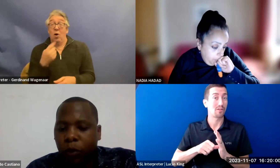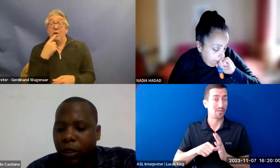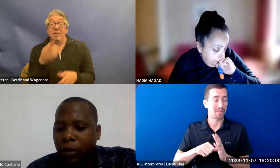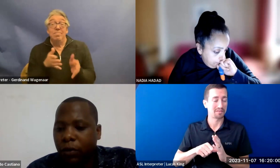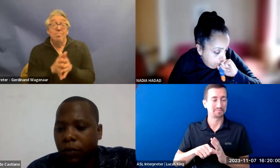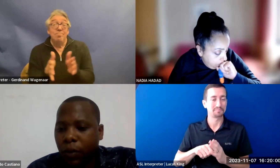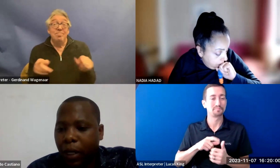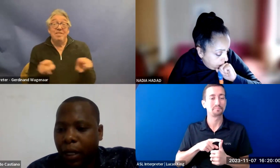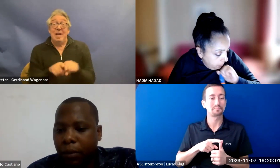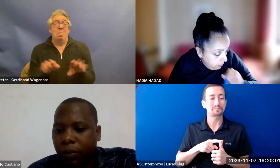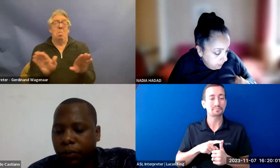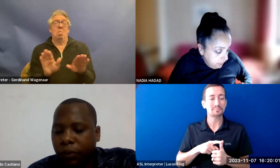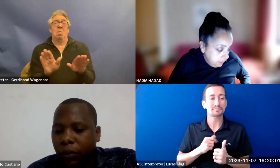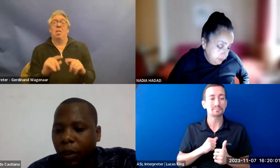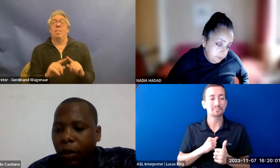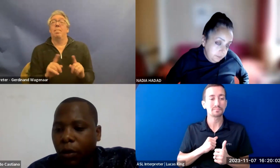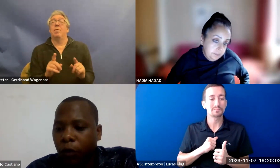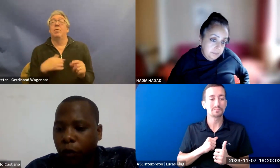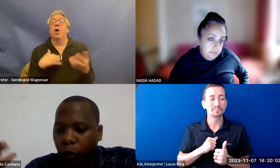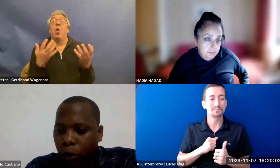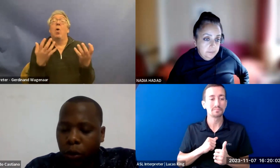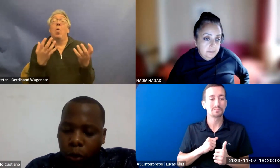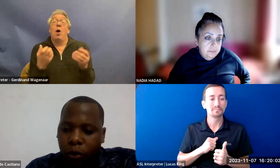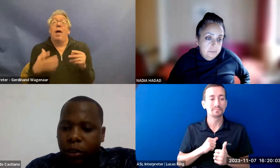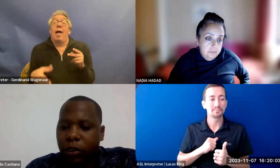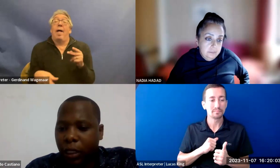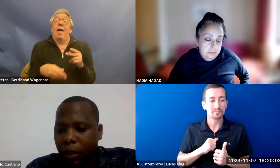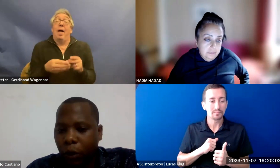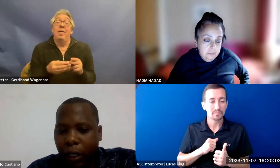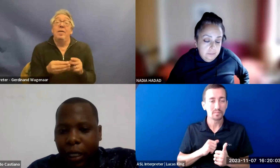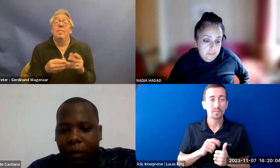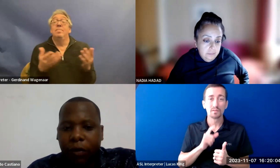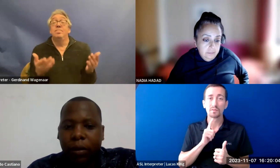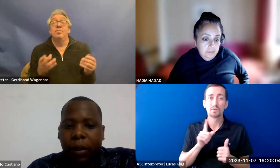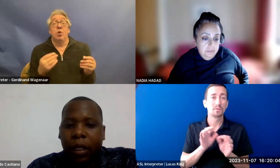And it's important for donors at the local level